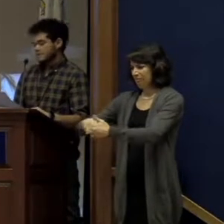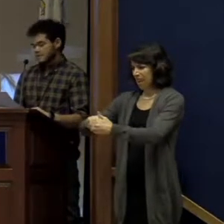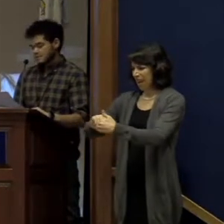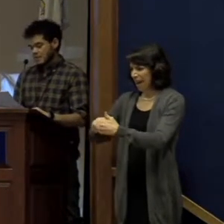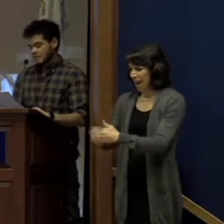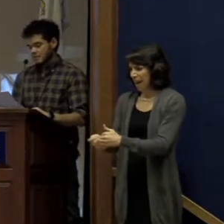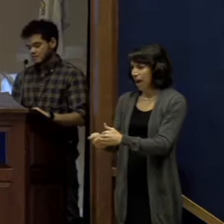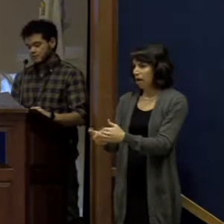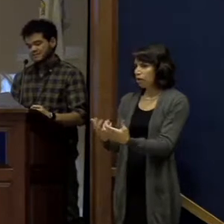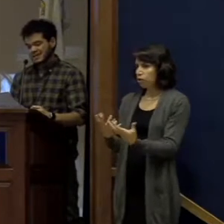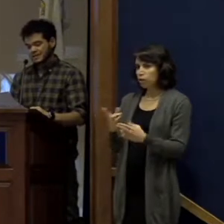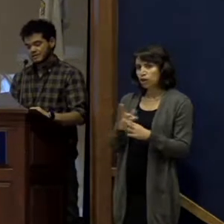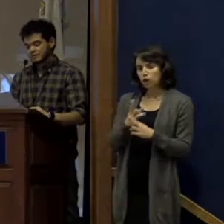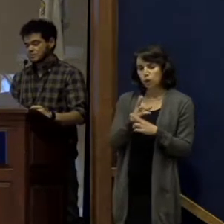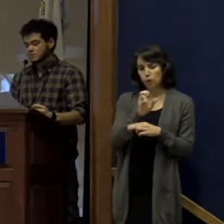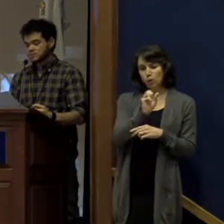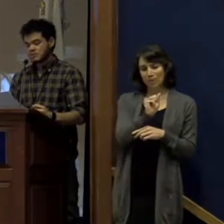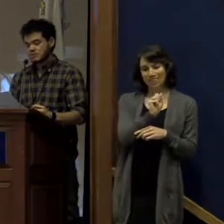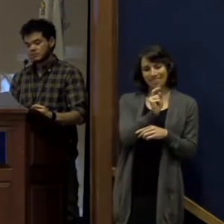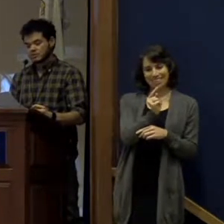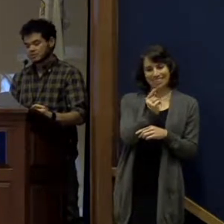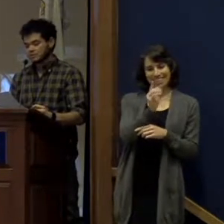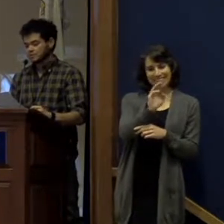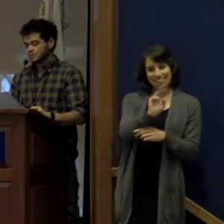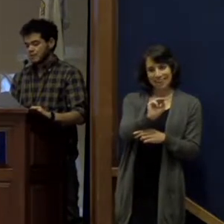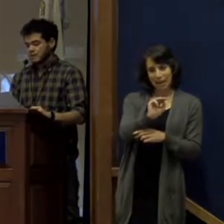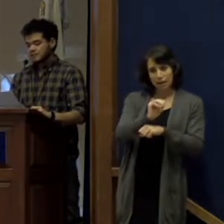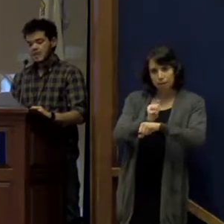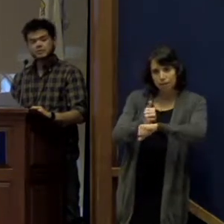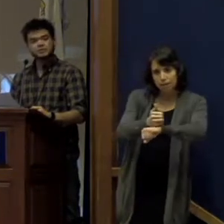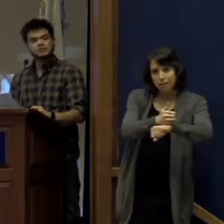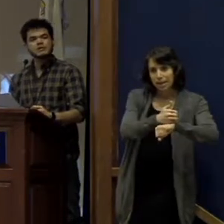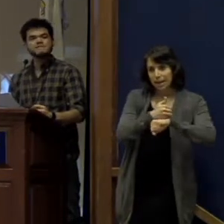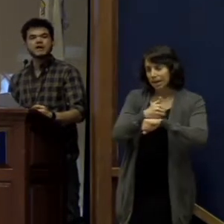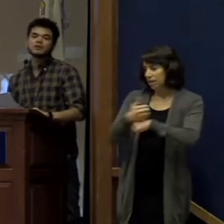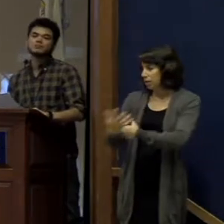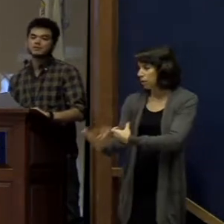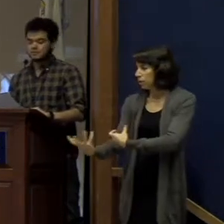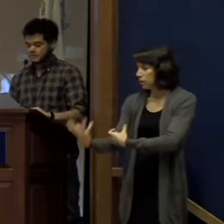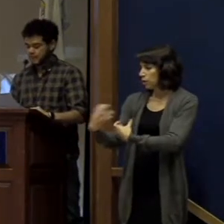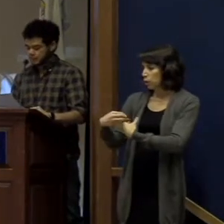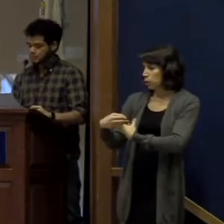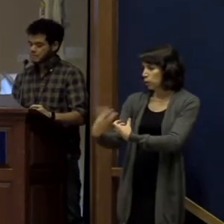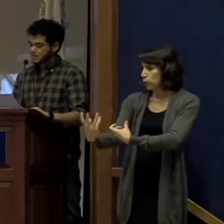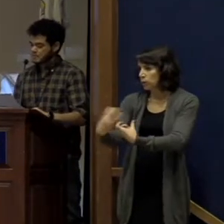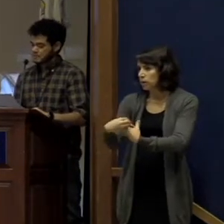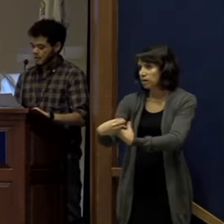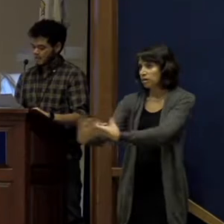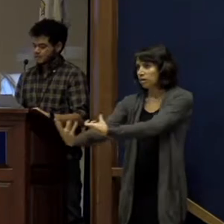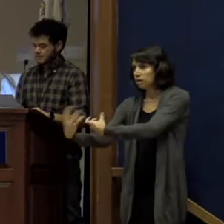STEM infused settings to position minoritized youth is capable in valued members of STEM